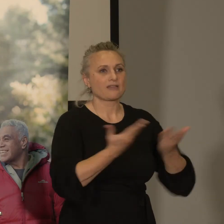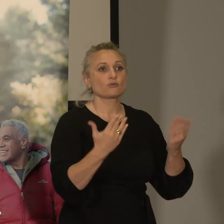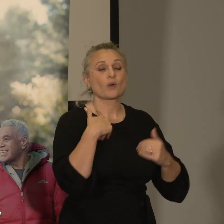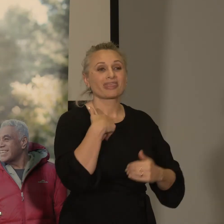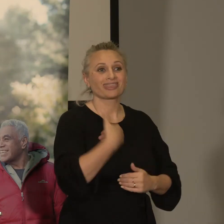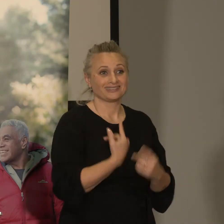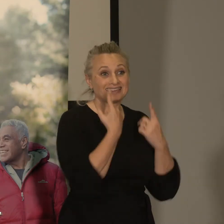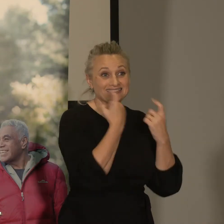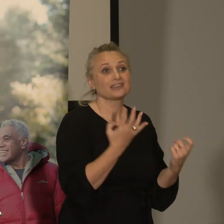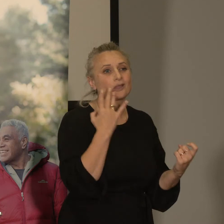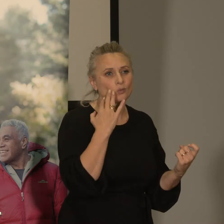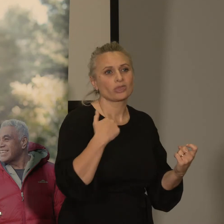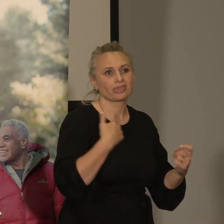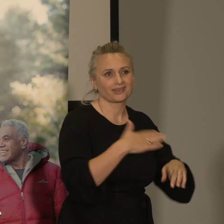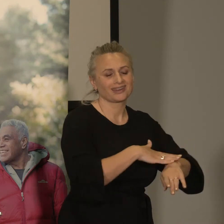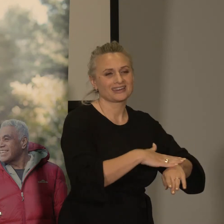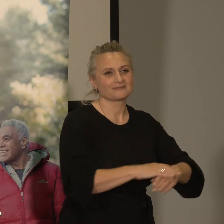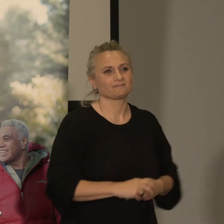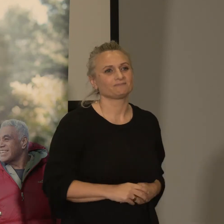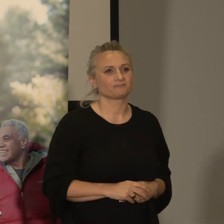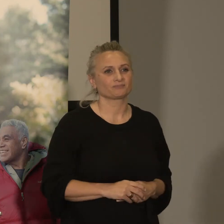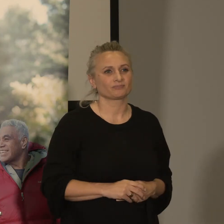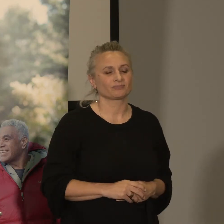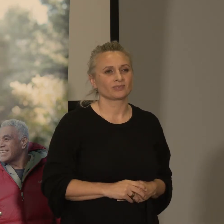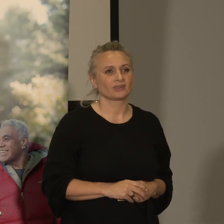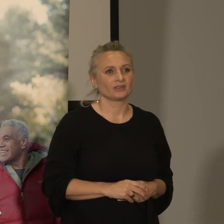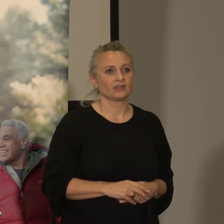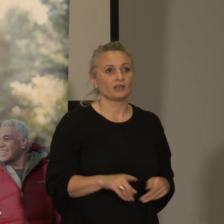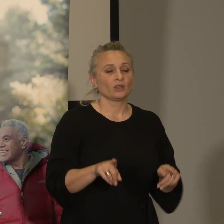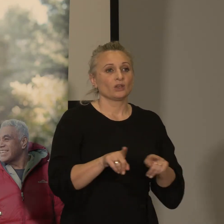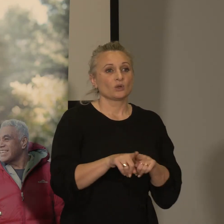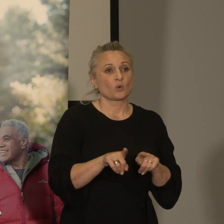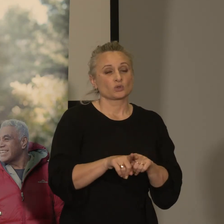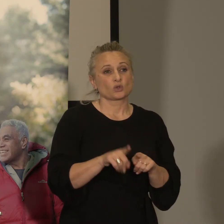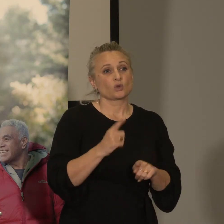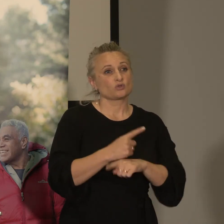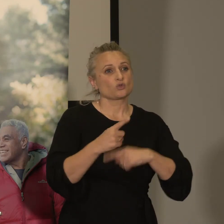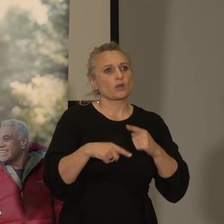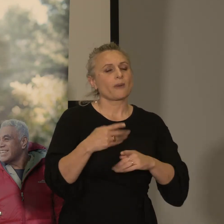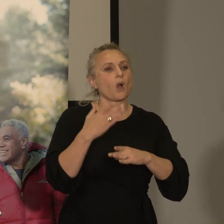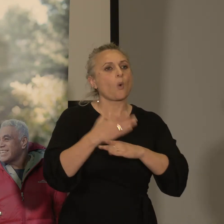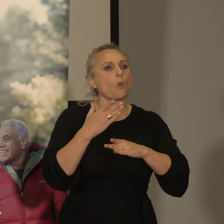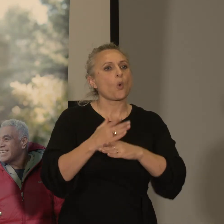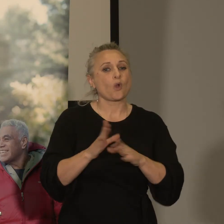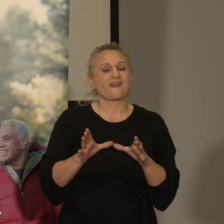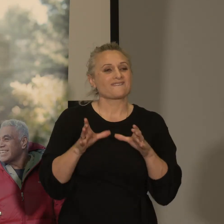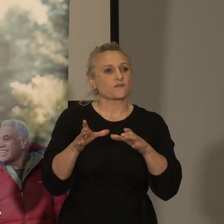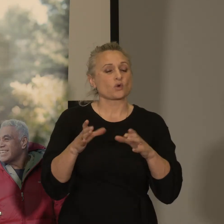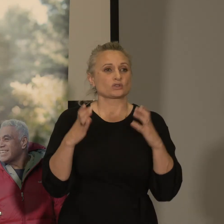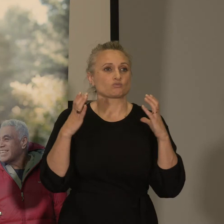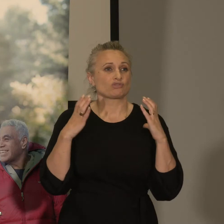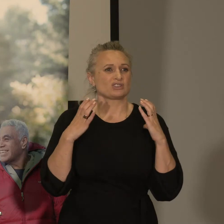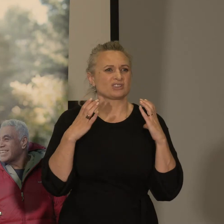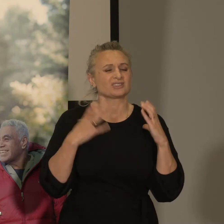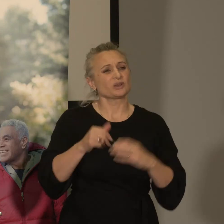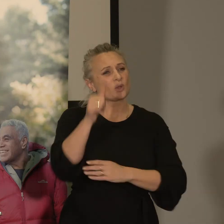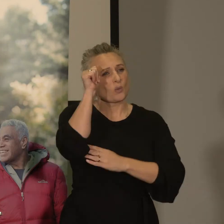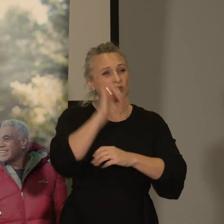it, when they need it. And so